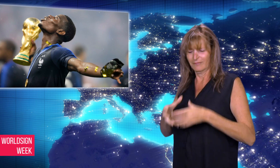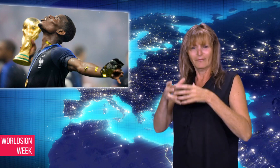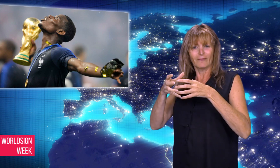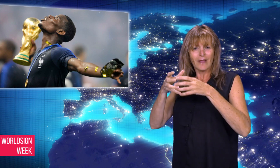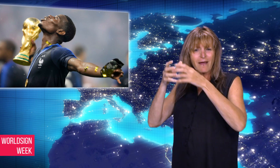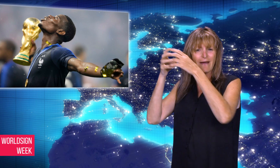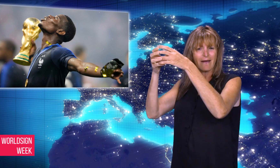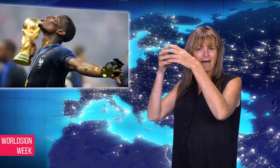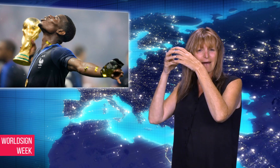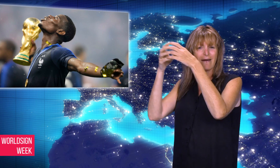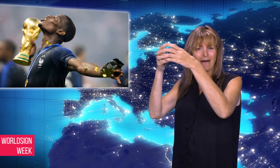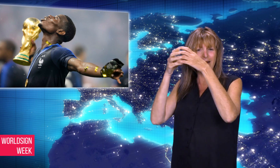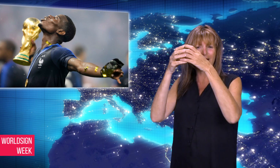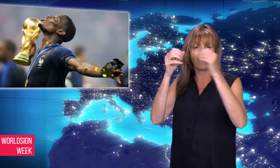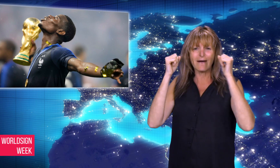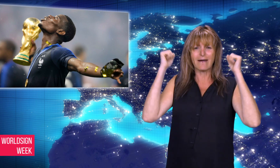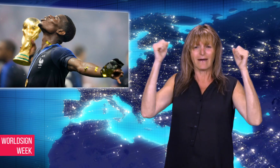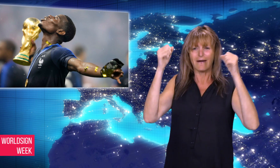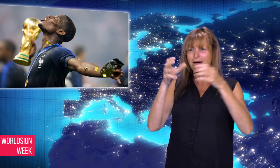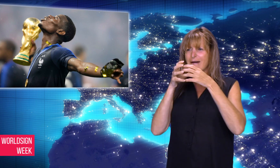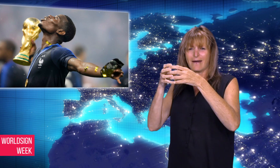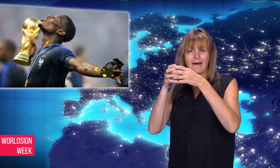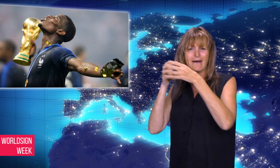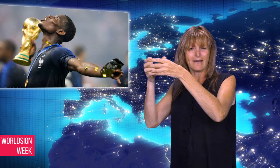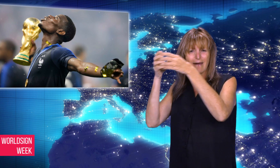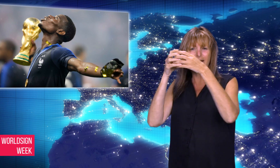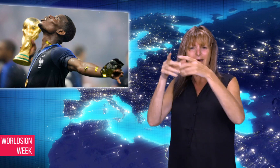it’s a lot.” The next World Cup will